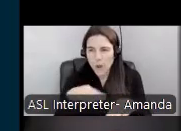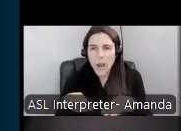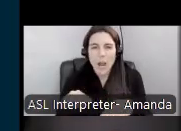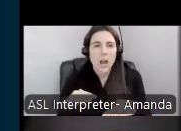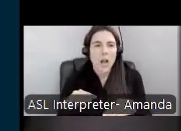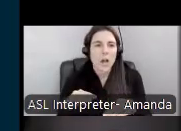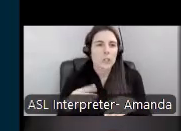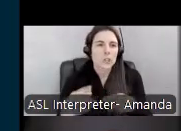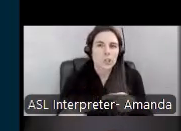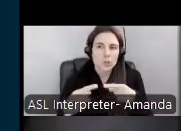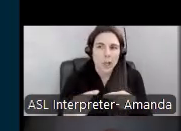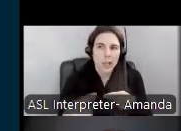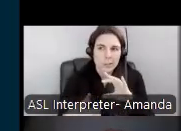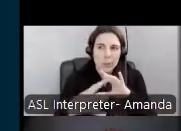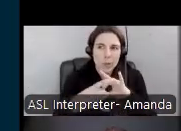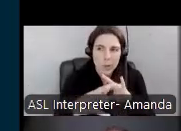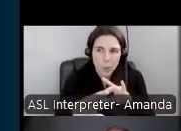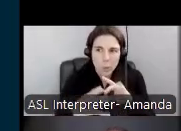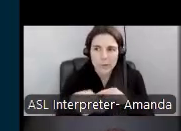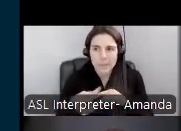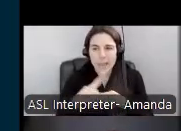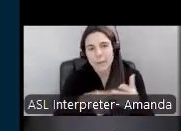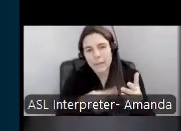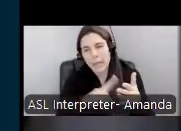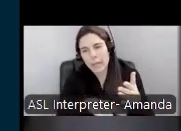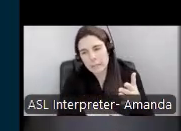canceling and things, but for a couple of months, I've been